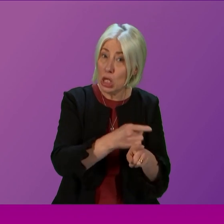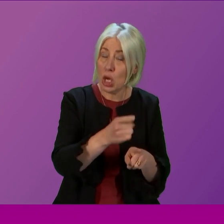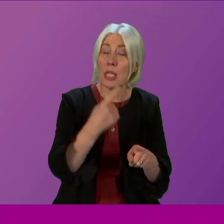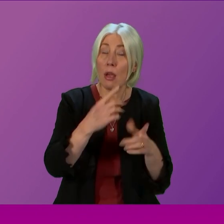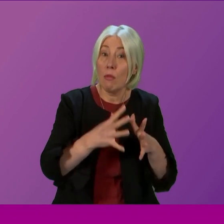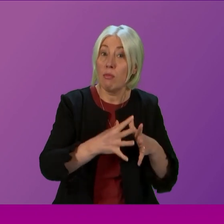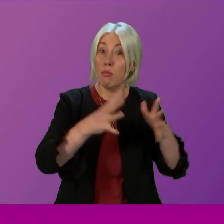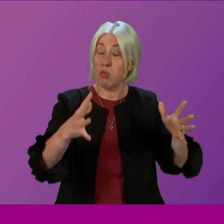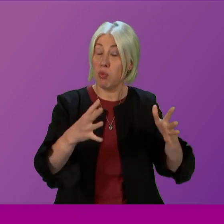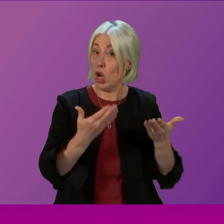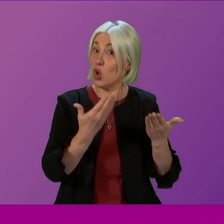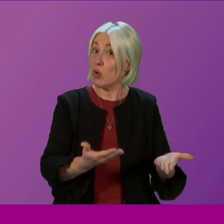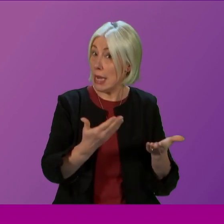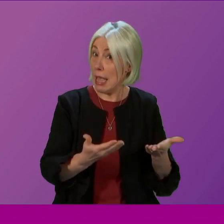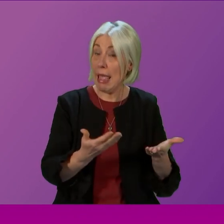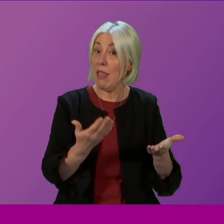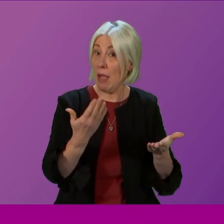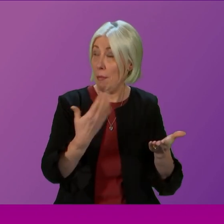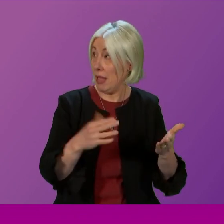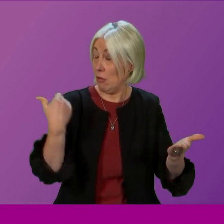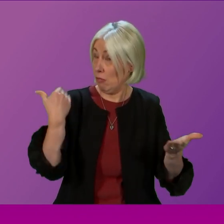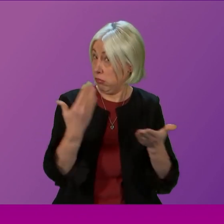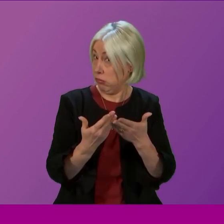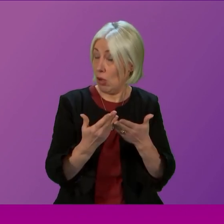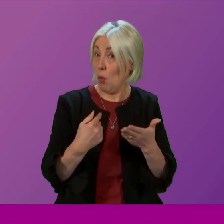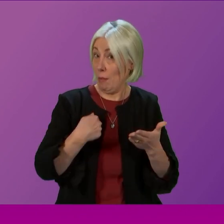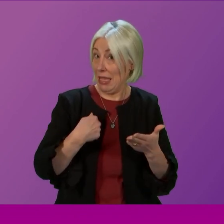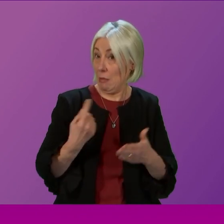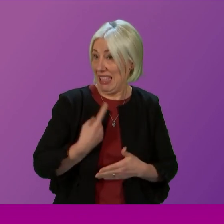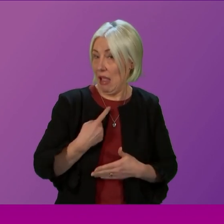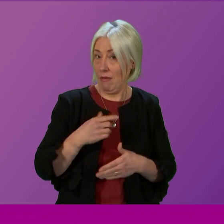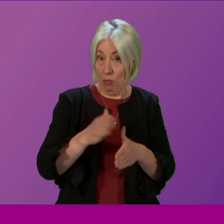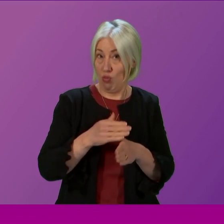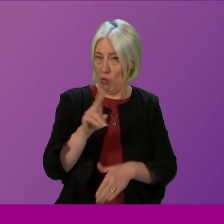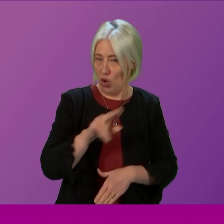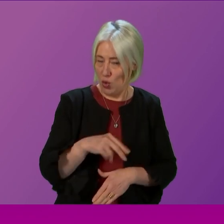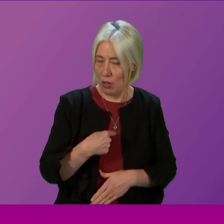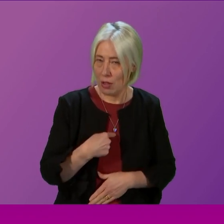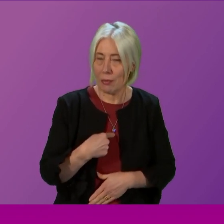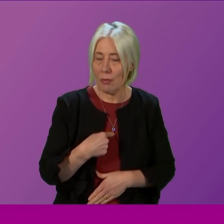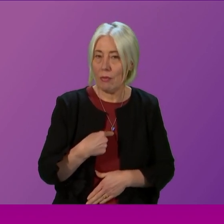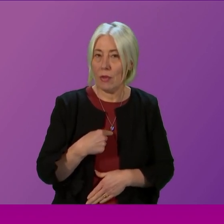highest today that it has been at any time since I was at primary school. The overall teacher